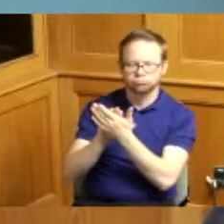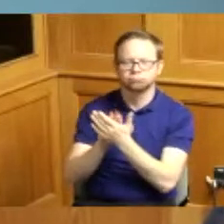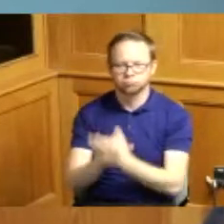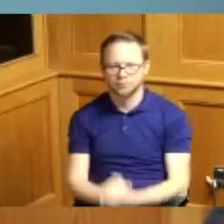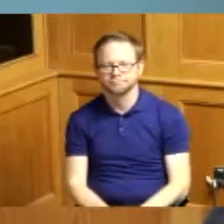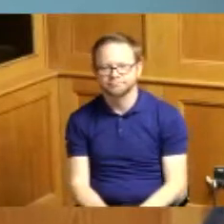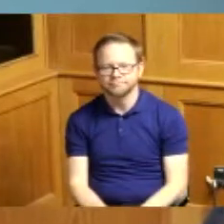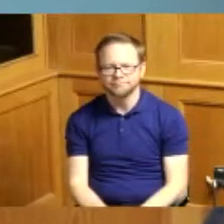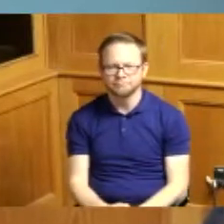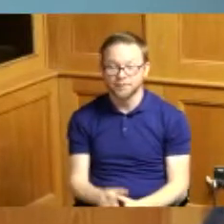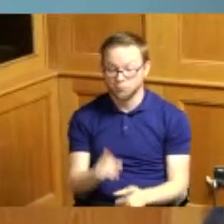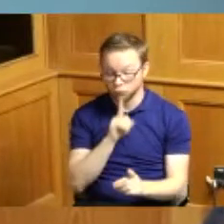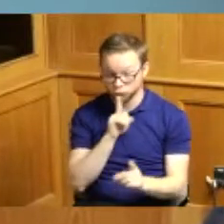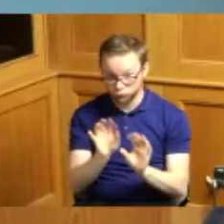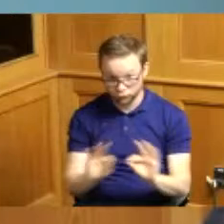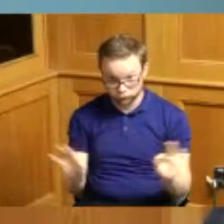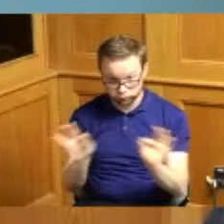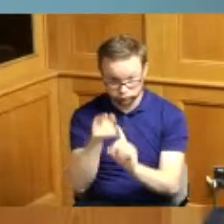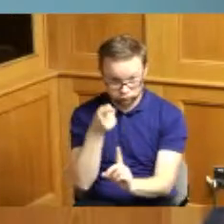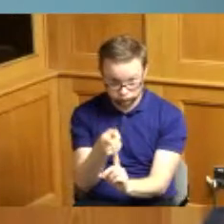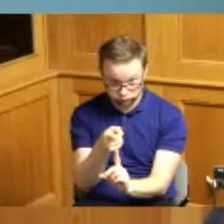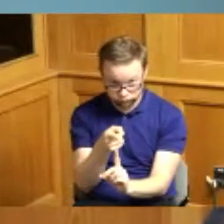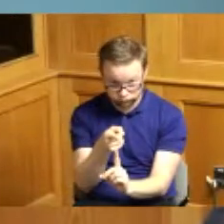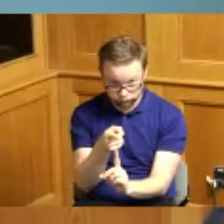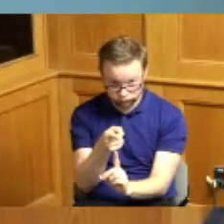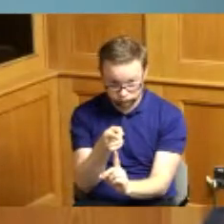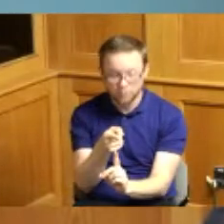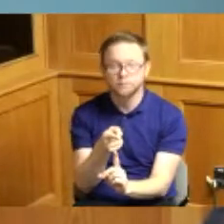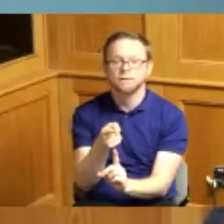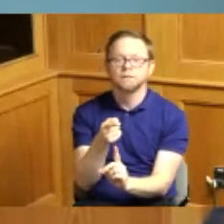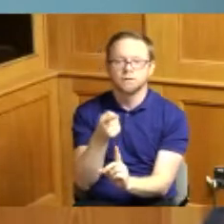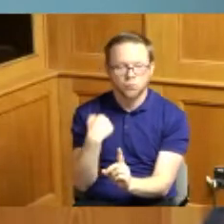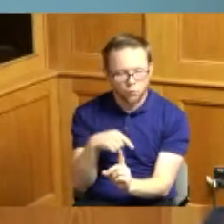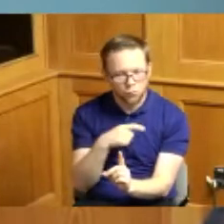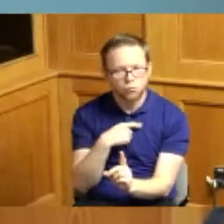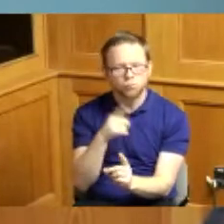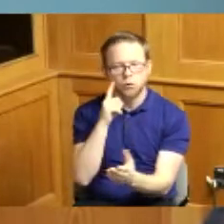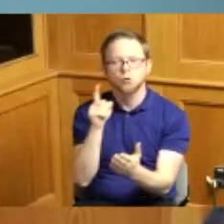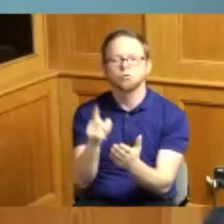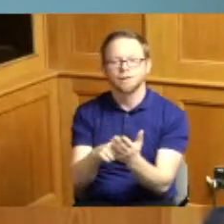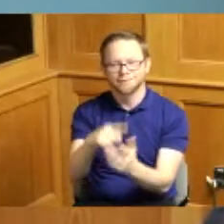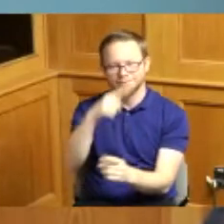but the most important part of it is that we are recognizing uh black musicians who have